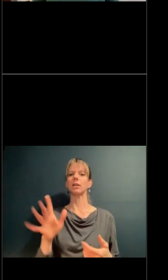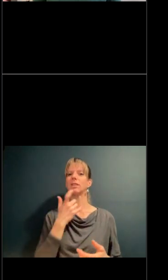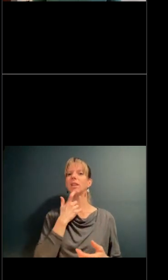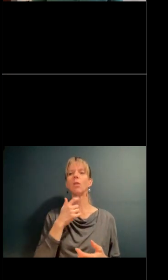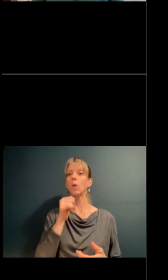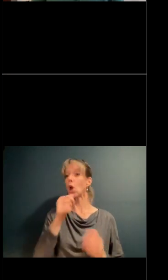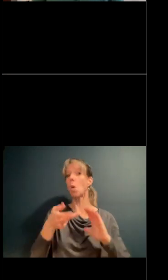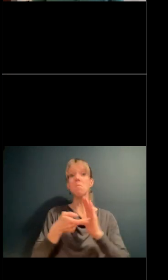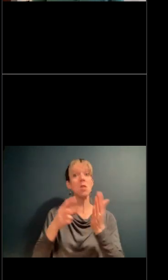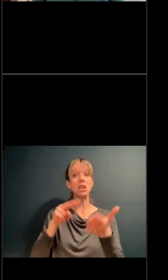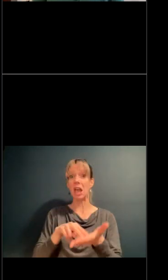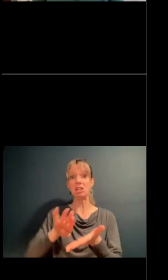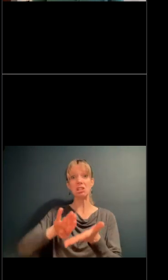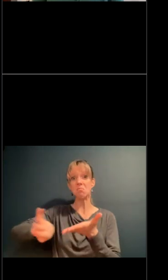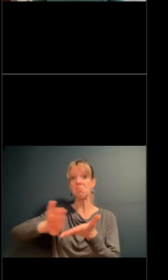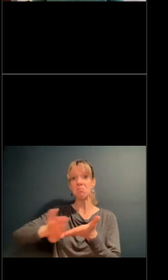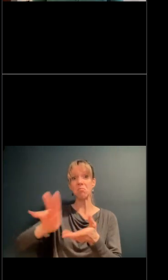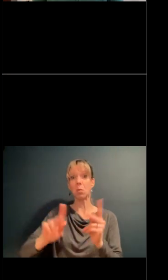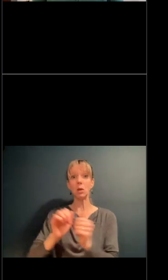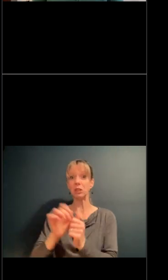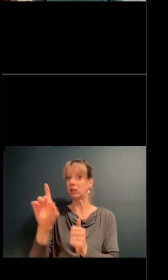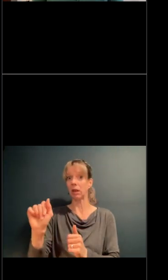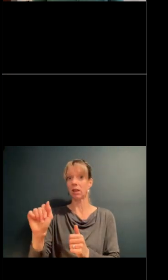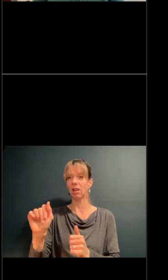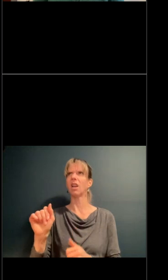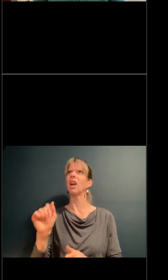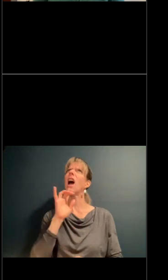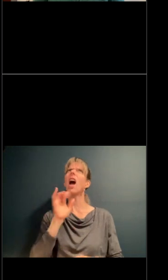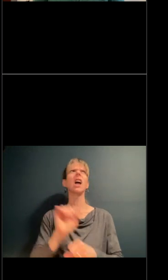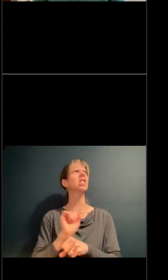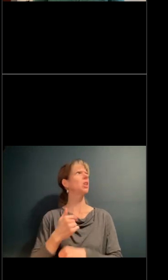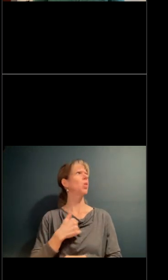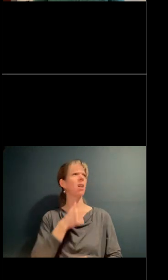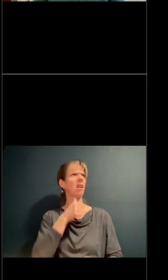exclude people with disabilities. In fact, we weren't deliberate at all.